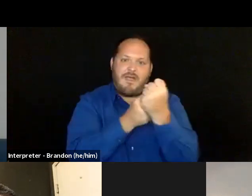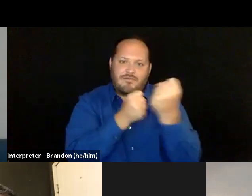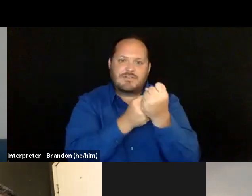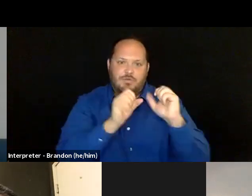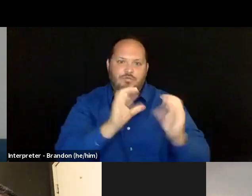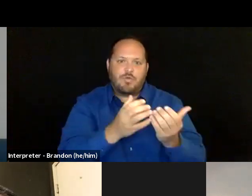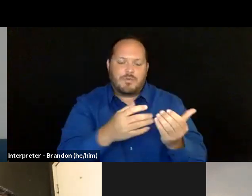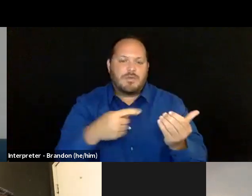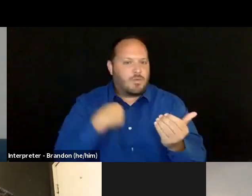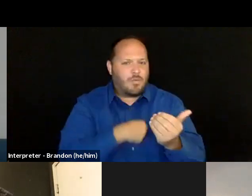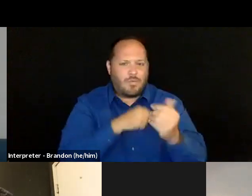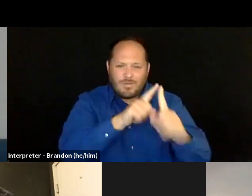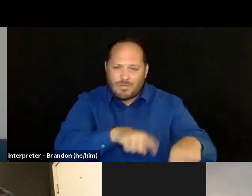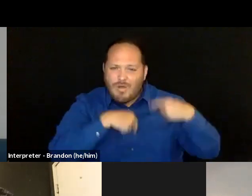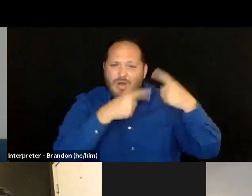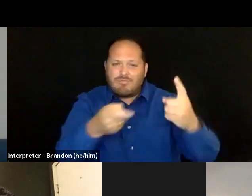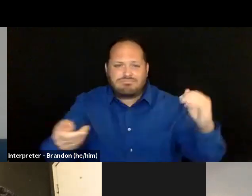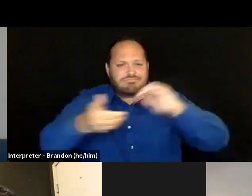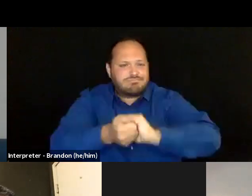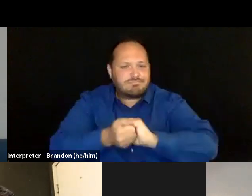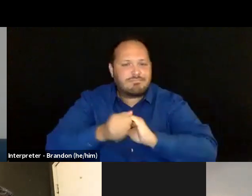racial and gender justice, I've centered the leadership of the